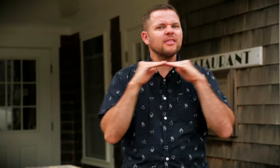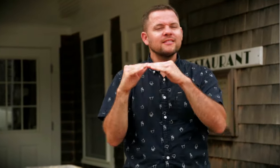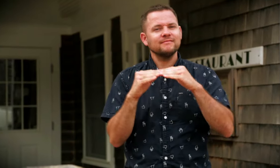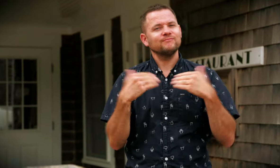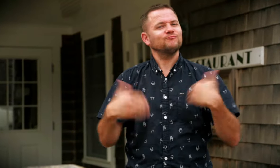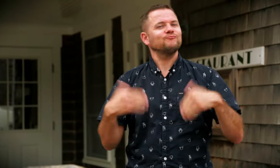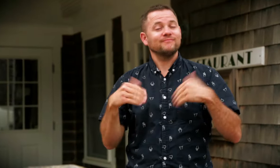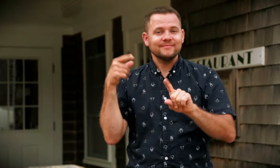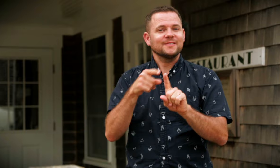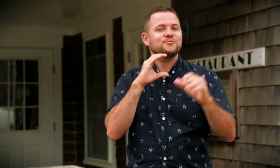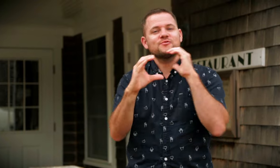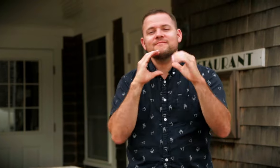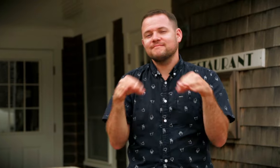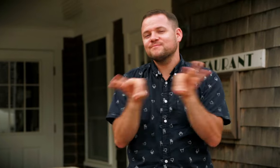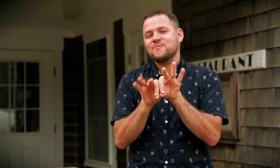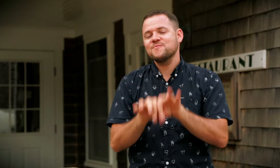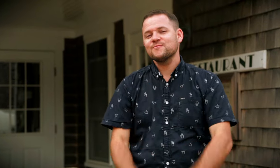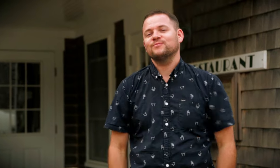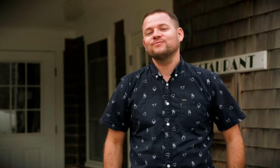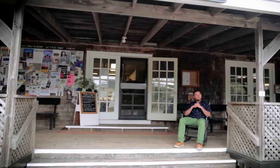Everyone was equal. It's all about the communication.